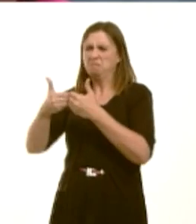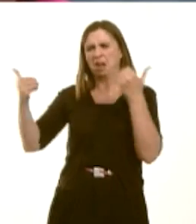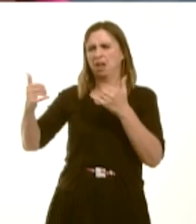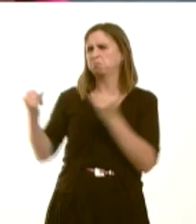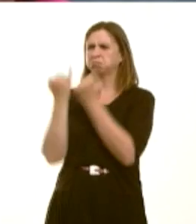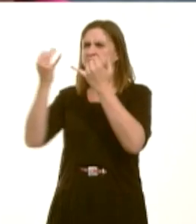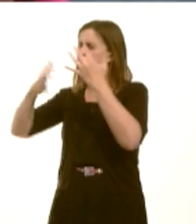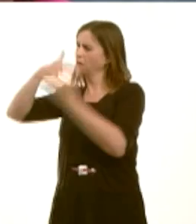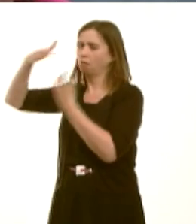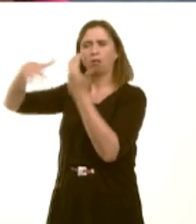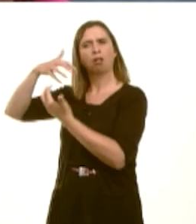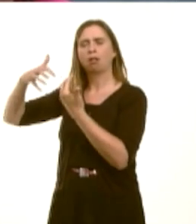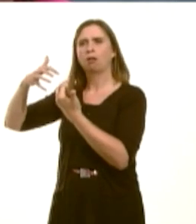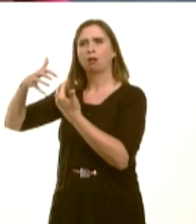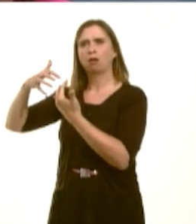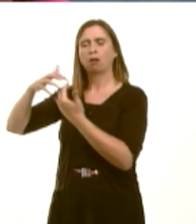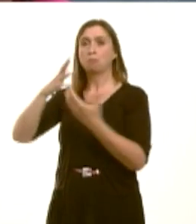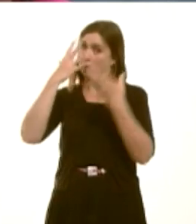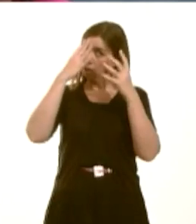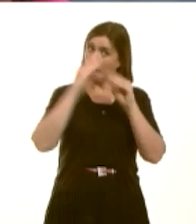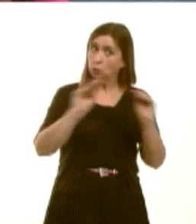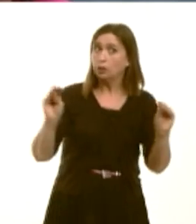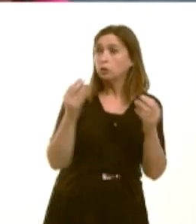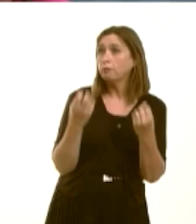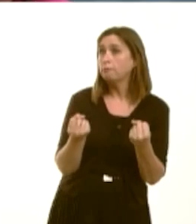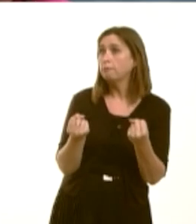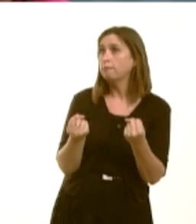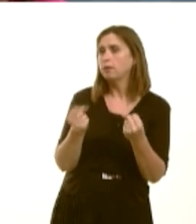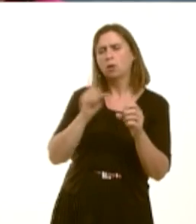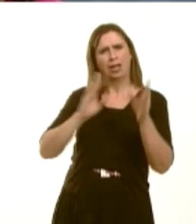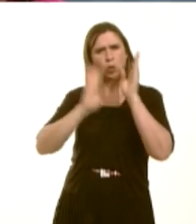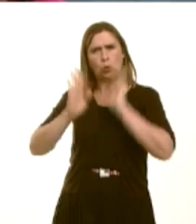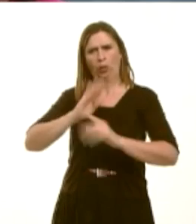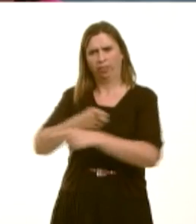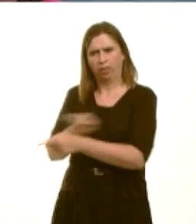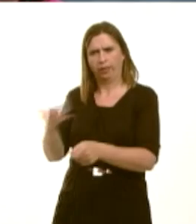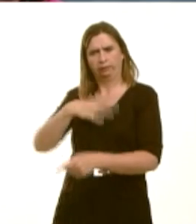that are in education actually inform young people of the dangers of alcohol and, in particular,